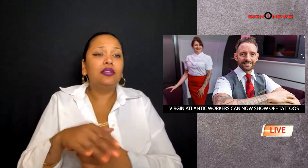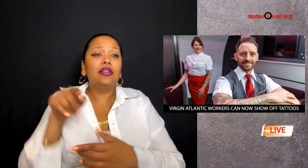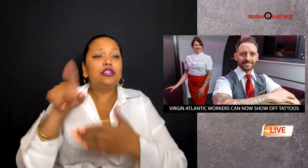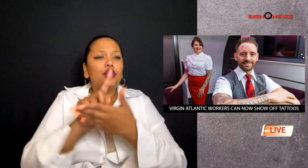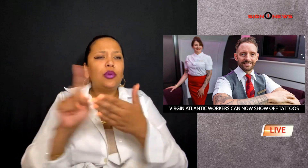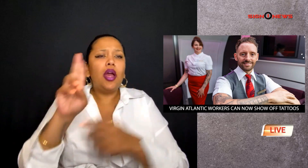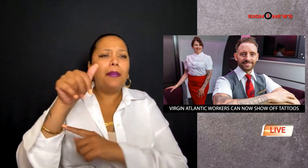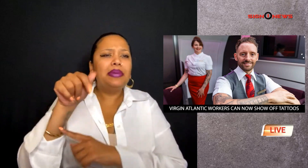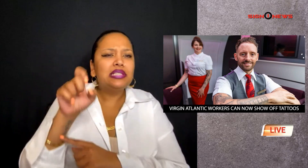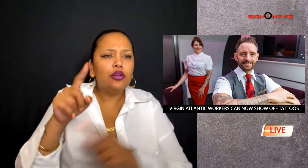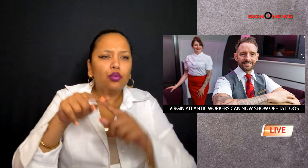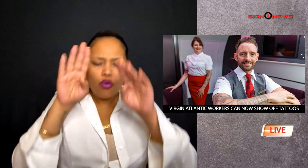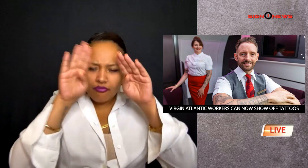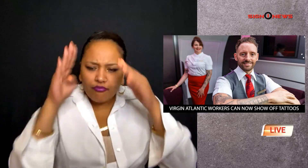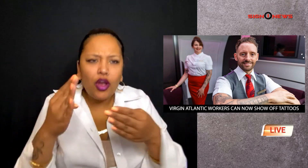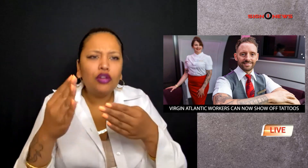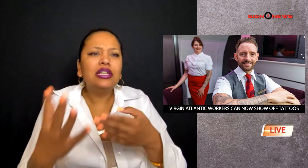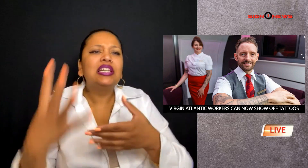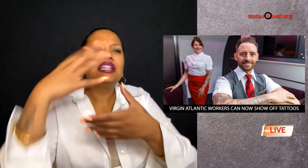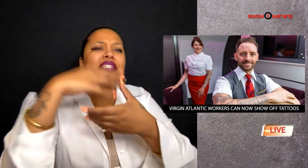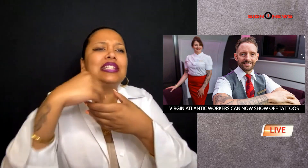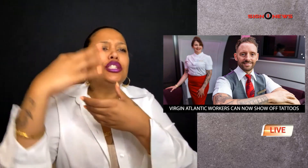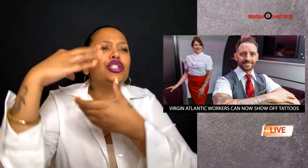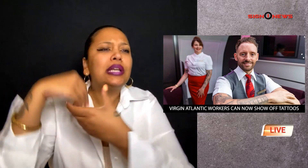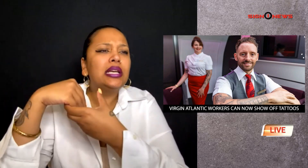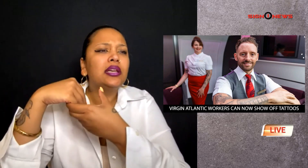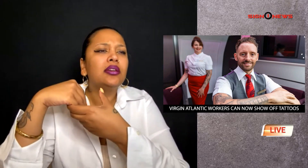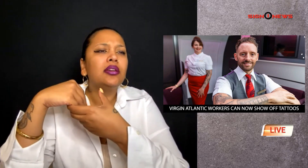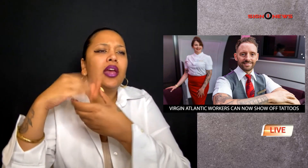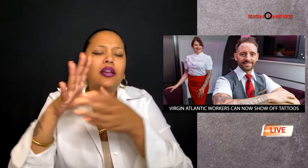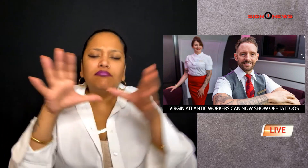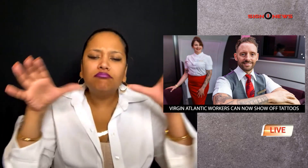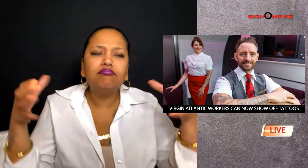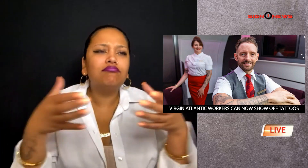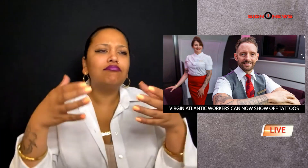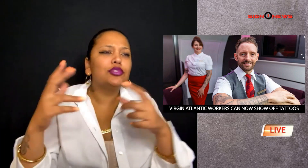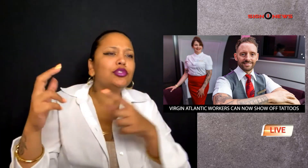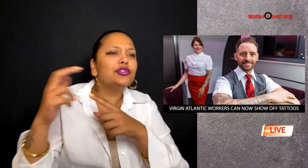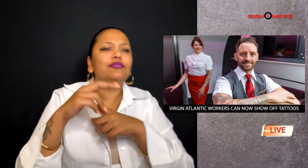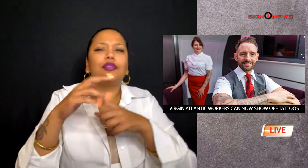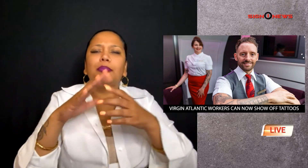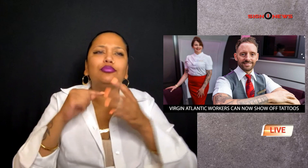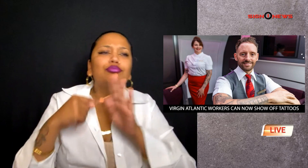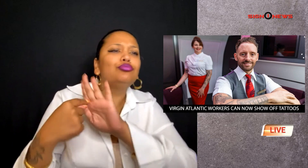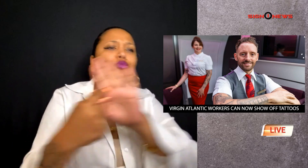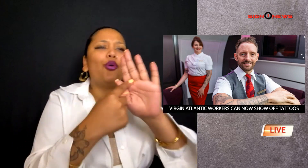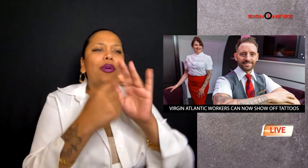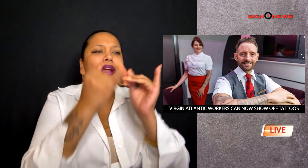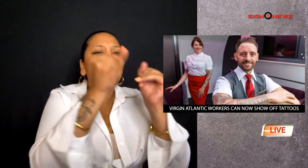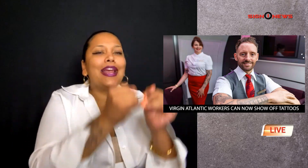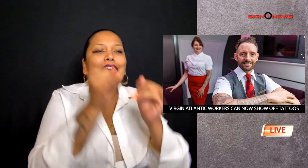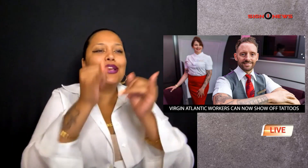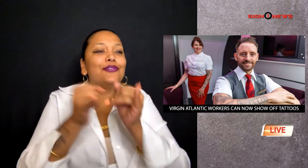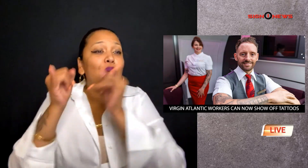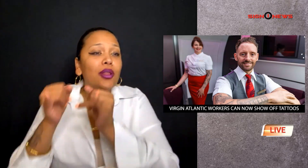company execs say this week's update is part of its focus on inclusion and championing